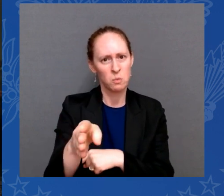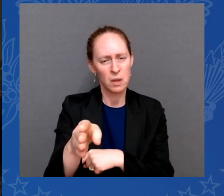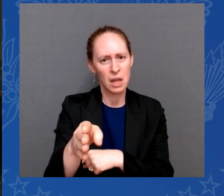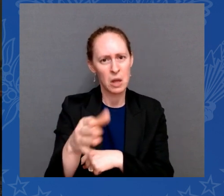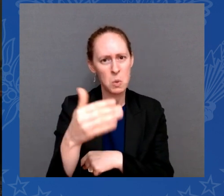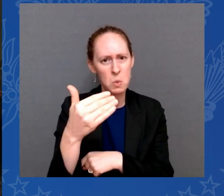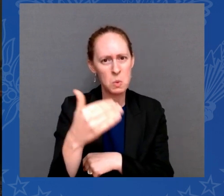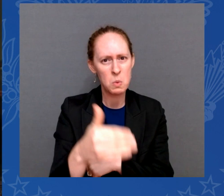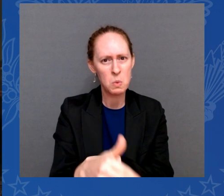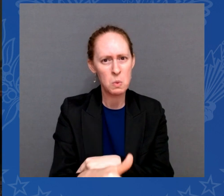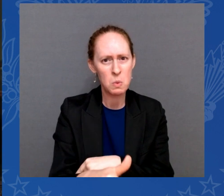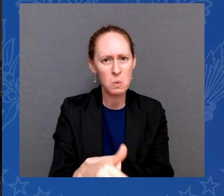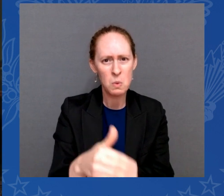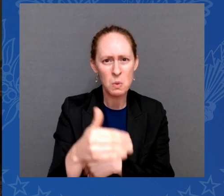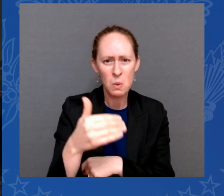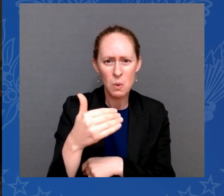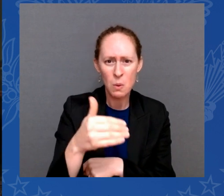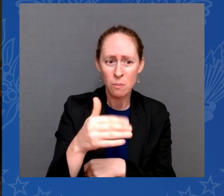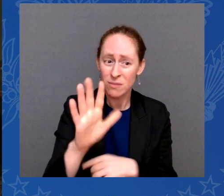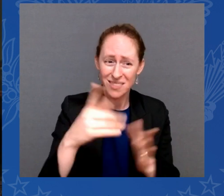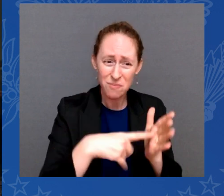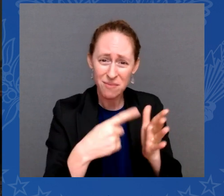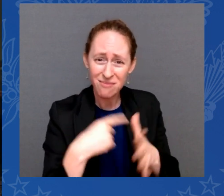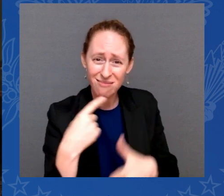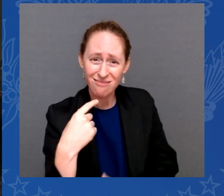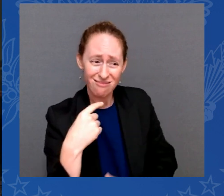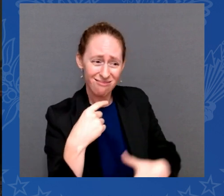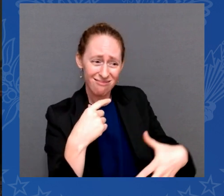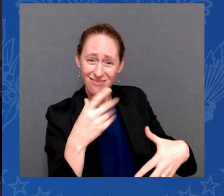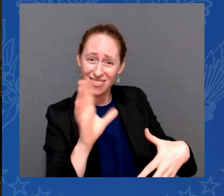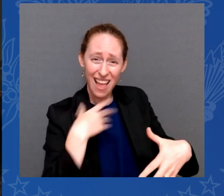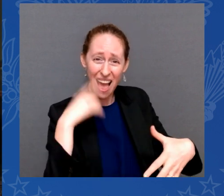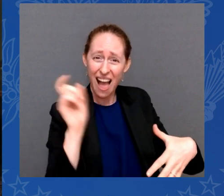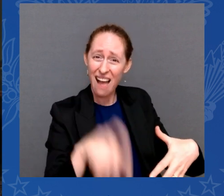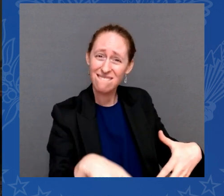Republicans in Congress and their extreme MAGA ideology are determined to go even further,